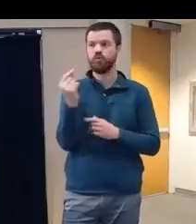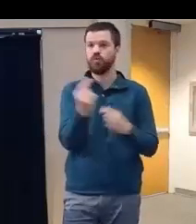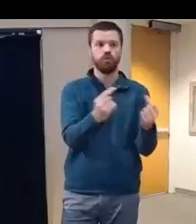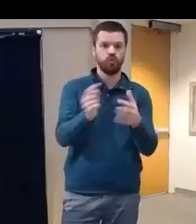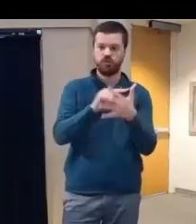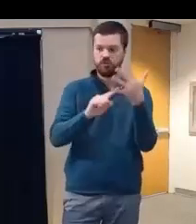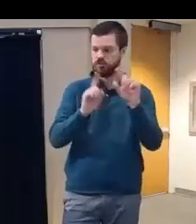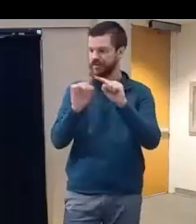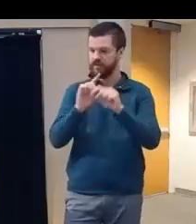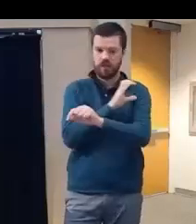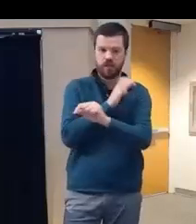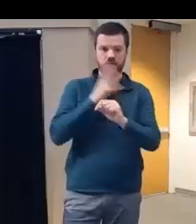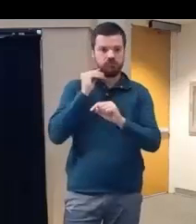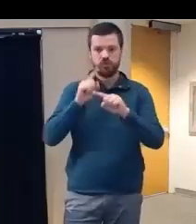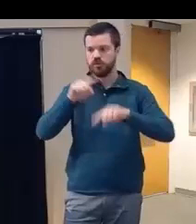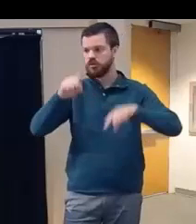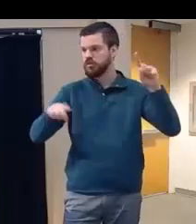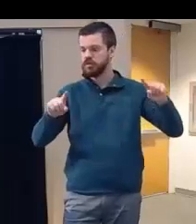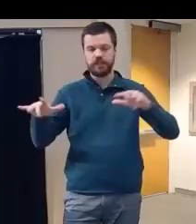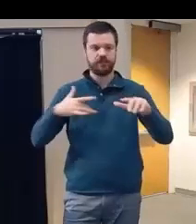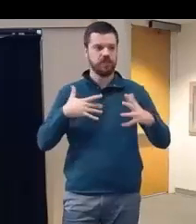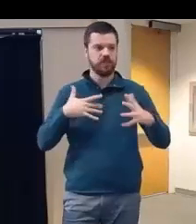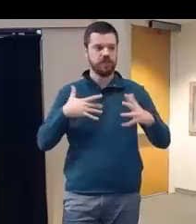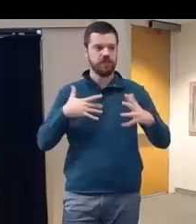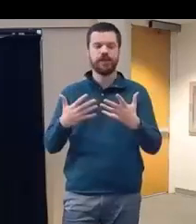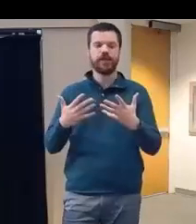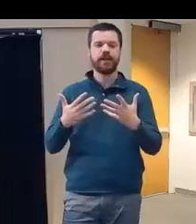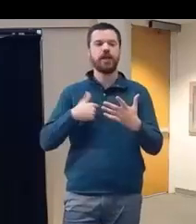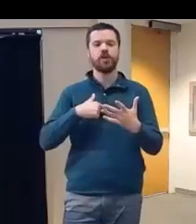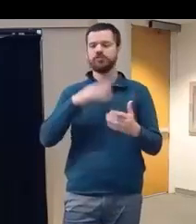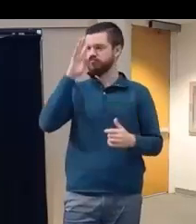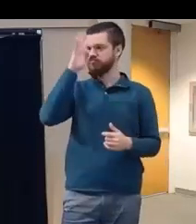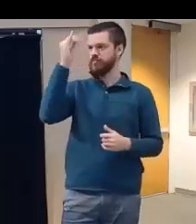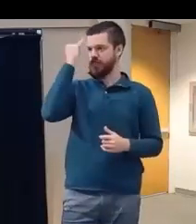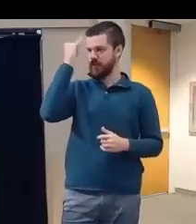clinical experiences that they're partaking in we came up with the idea of putting together